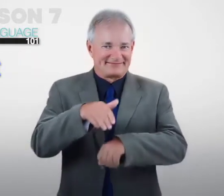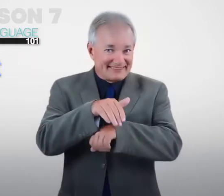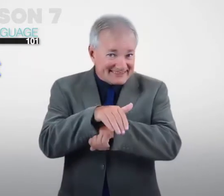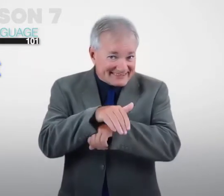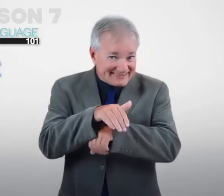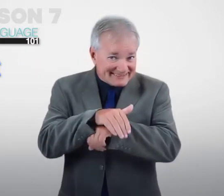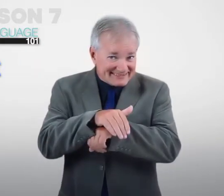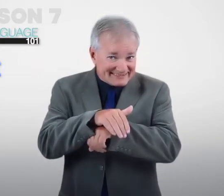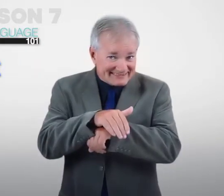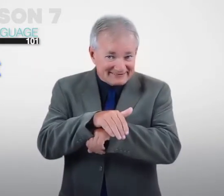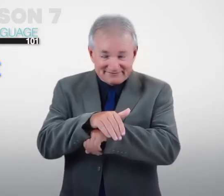Night.